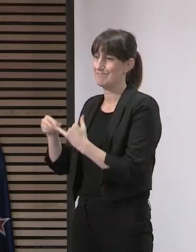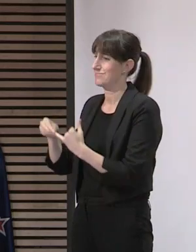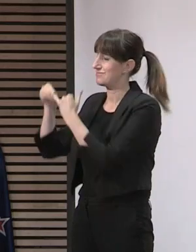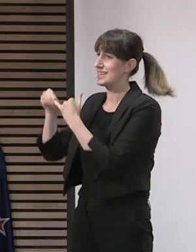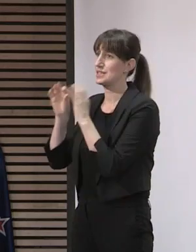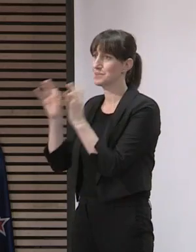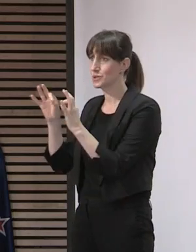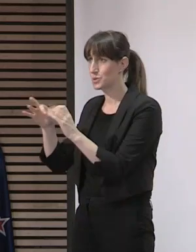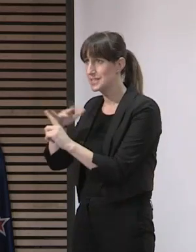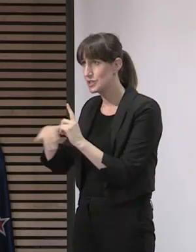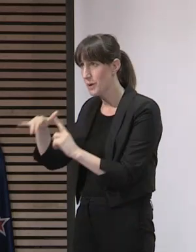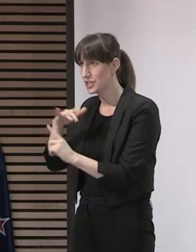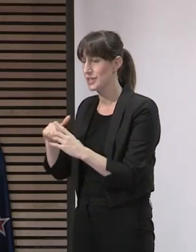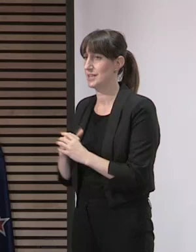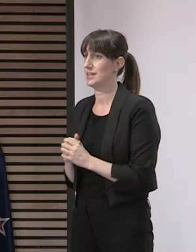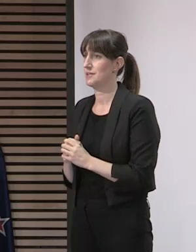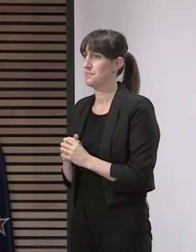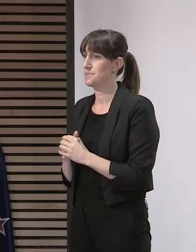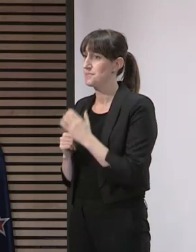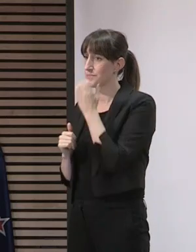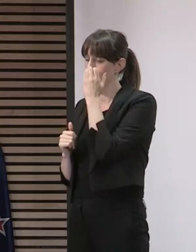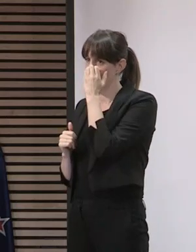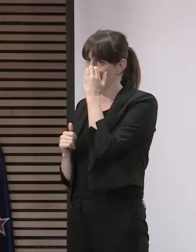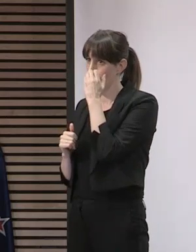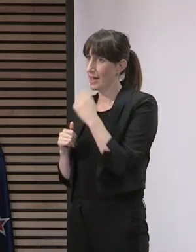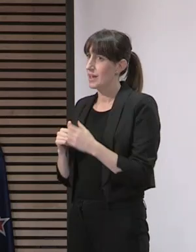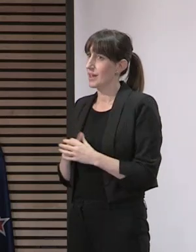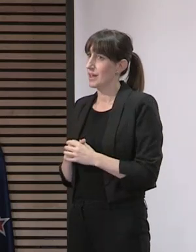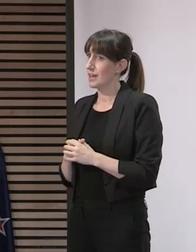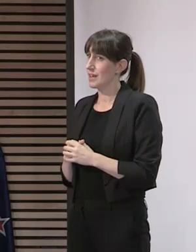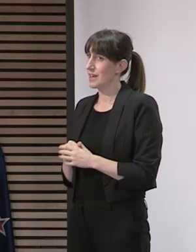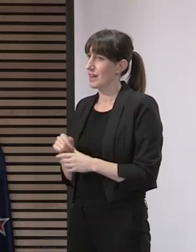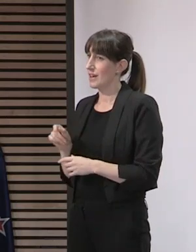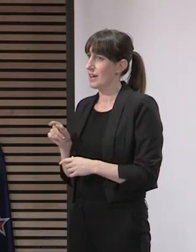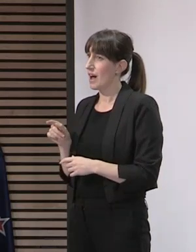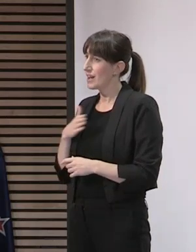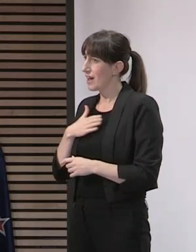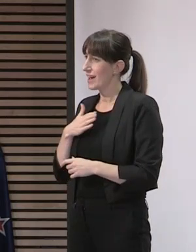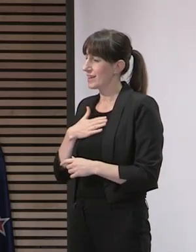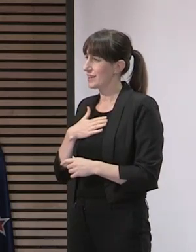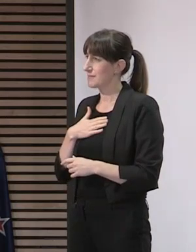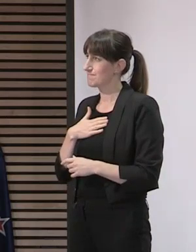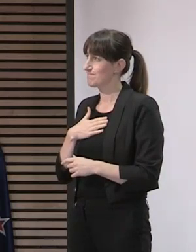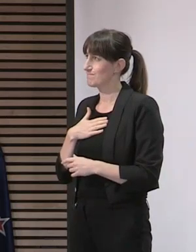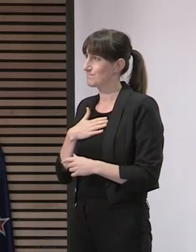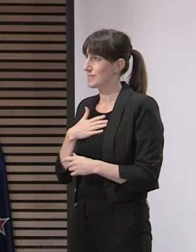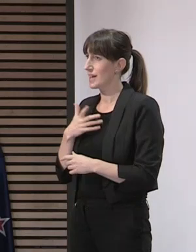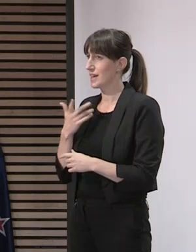have found themselves in a economic environment that is incredibly tough. This is an issue that's been raised in the future of work - rather